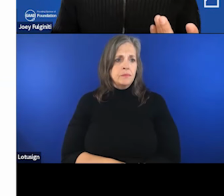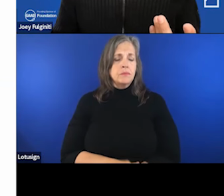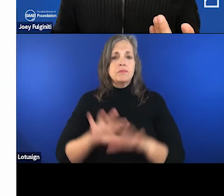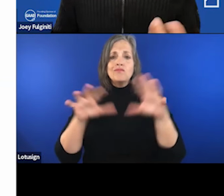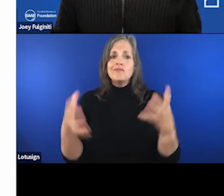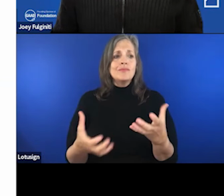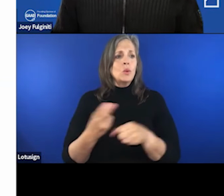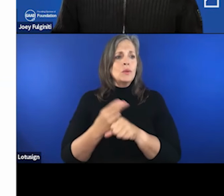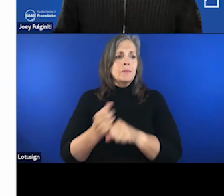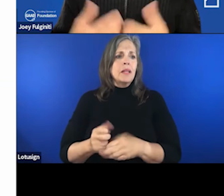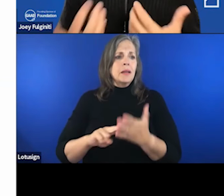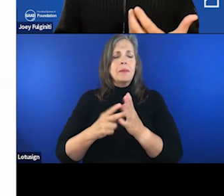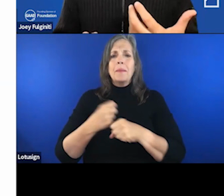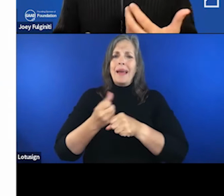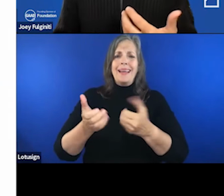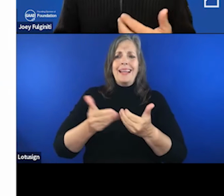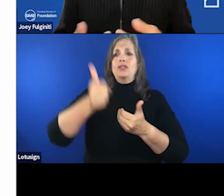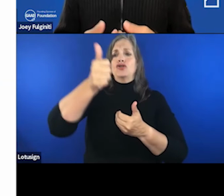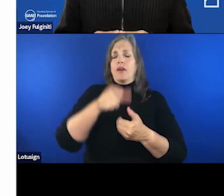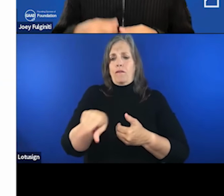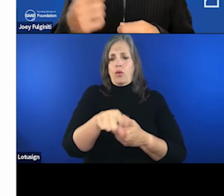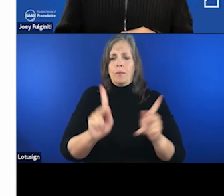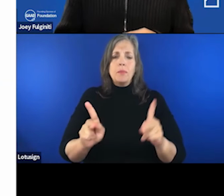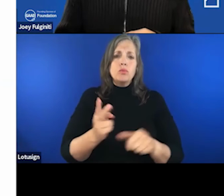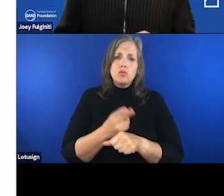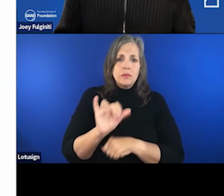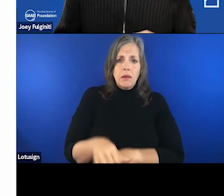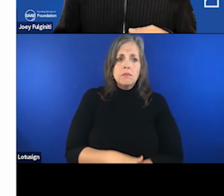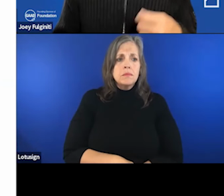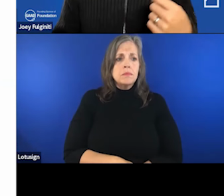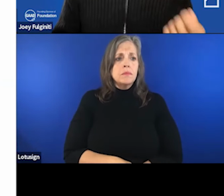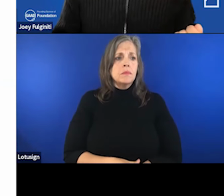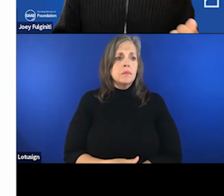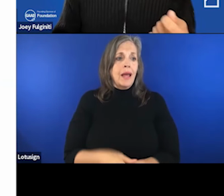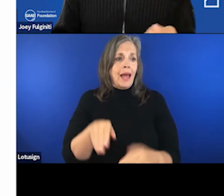software accessibility for me is designing usable products so that people with disabilities and even